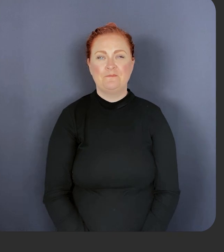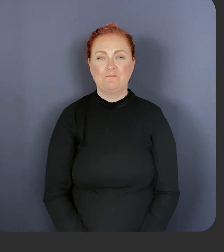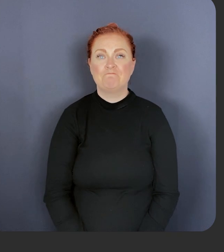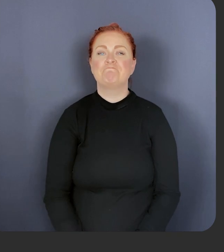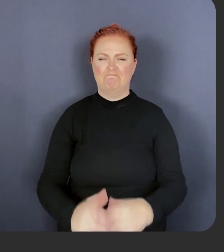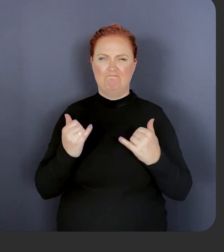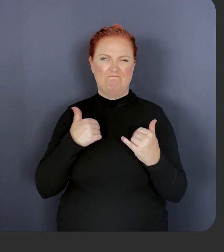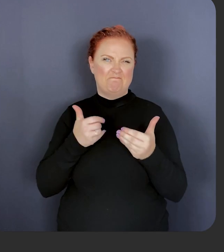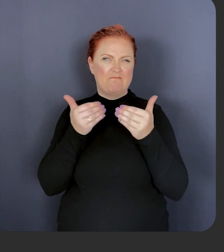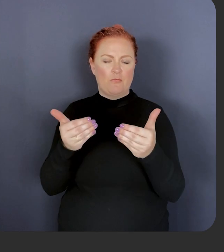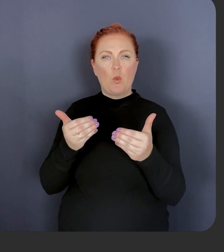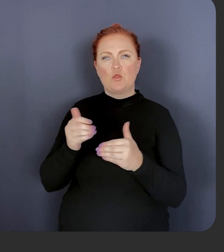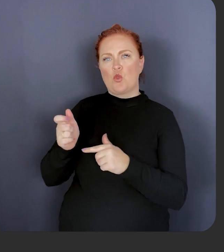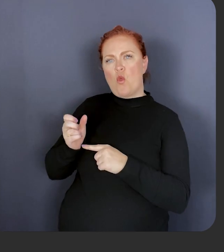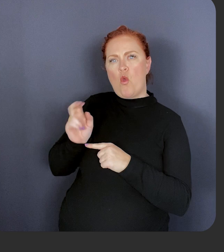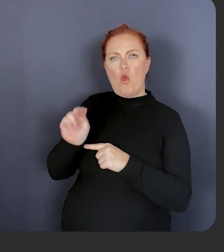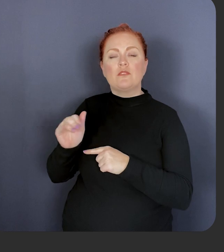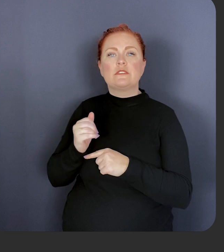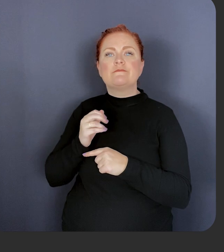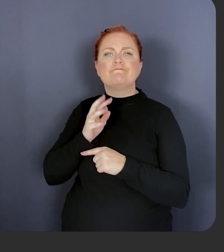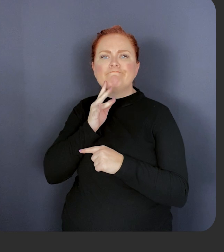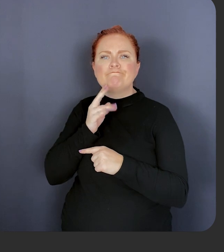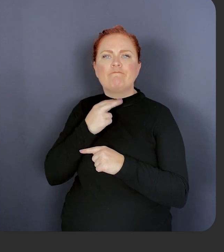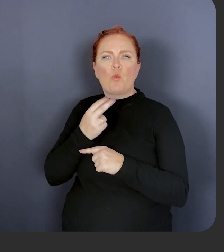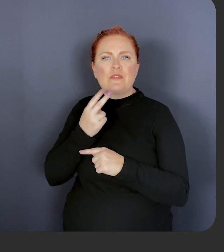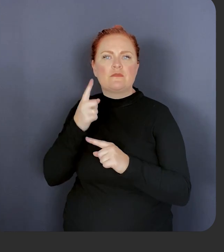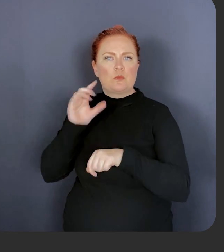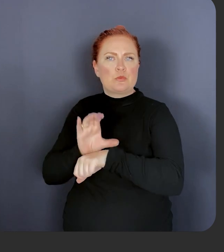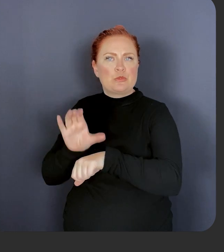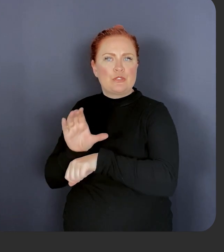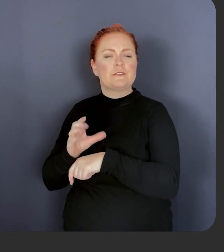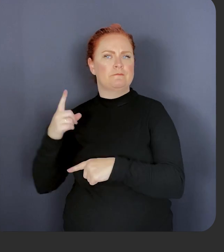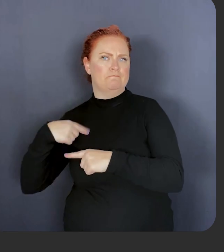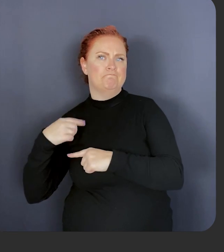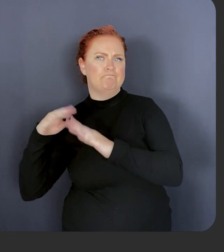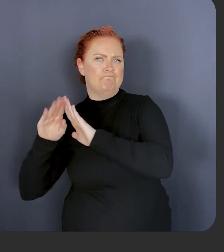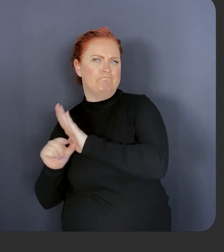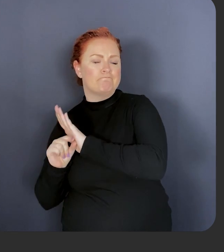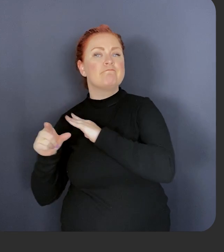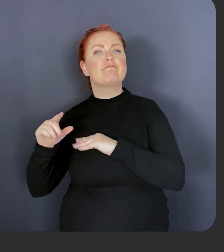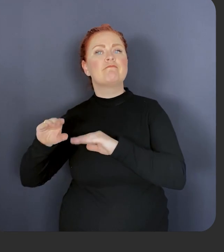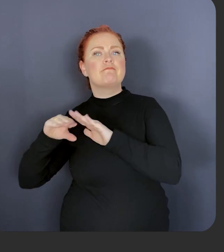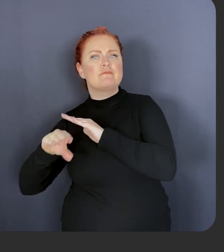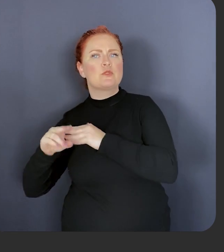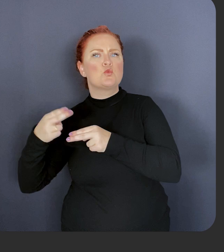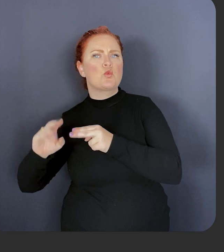So I'll go ahead and turn on my voiceover. Accessibility shortcuts.